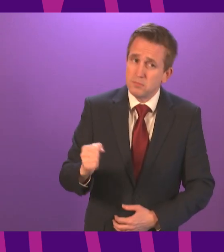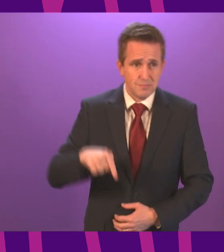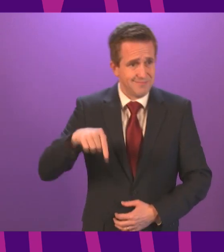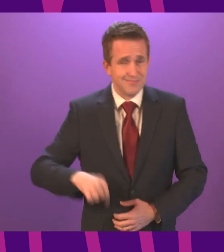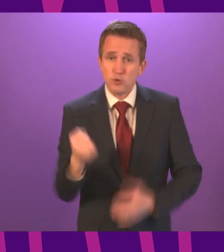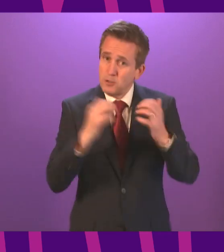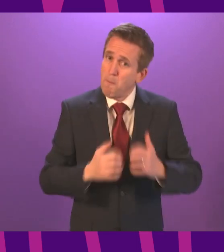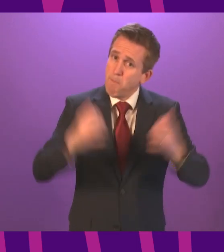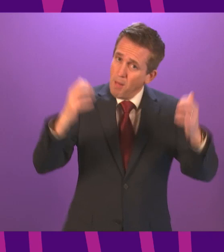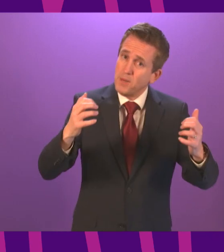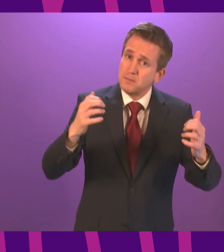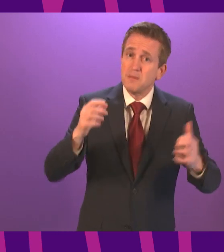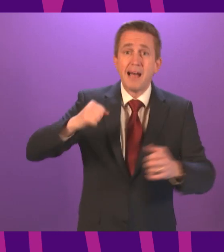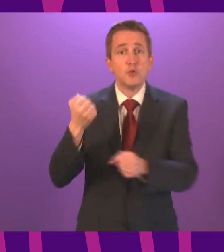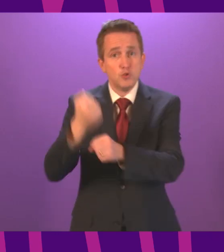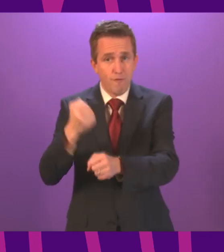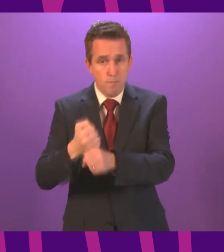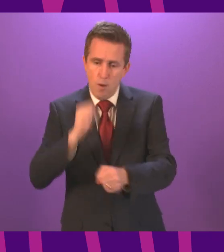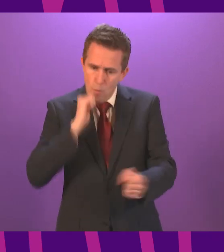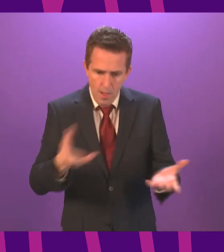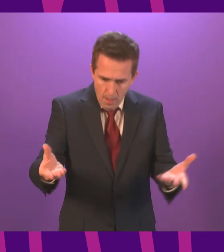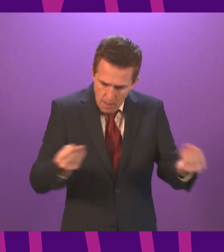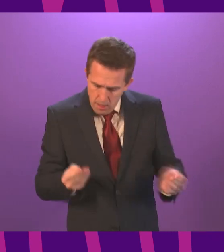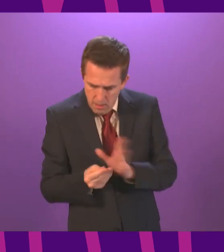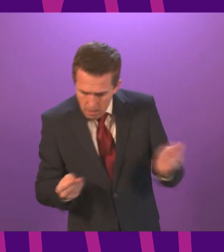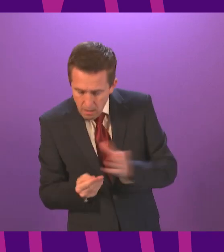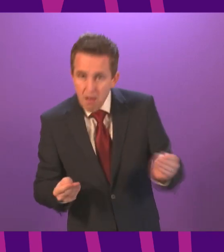Government is all about. I know that the Conservatives think that it has been a disaster, but the